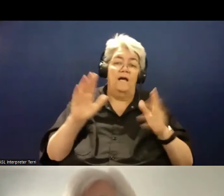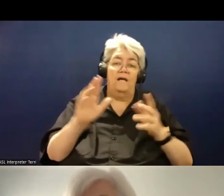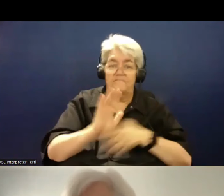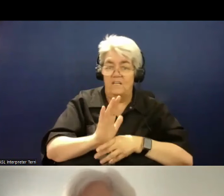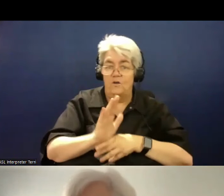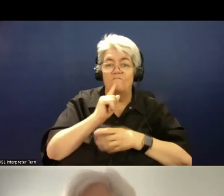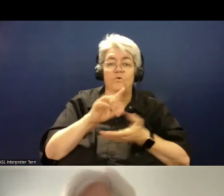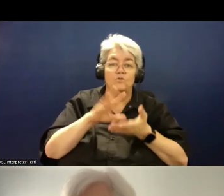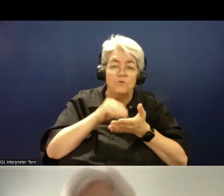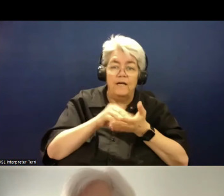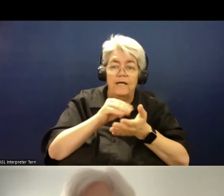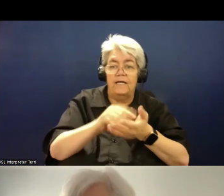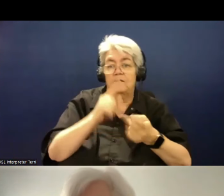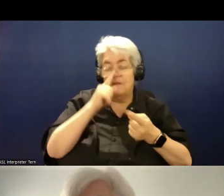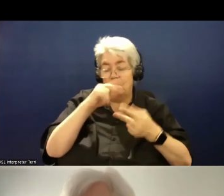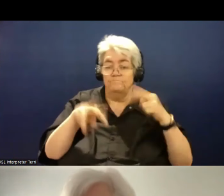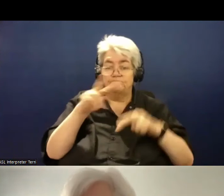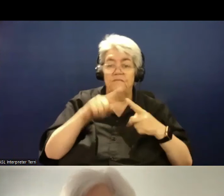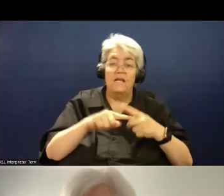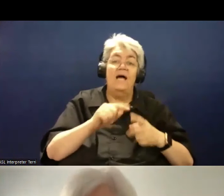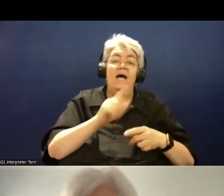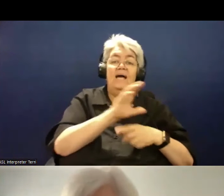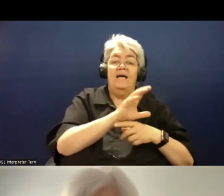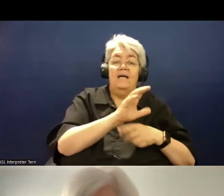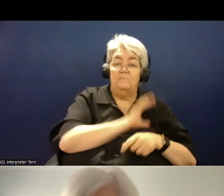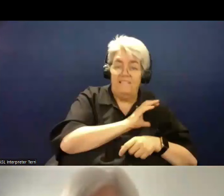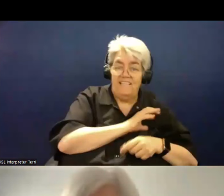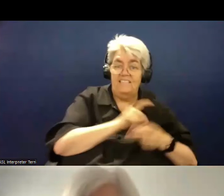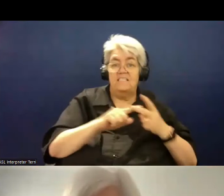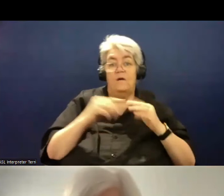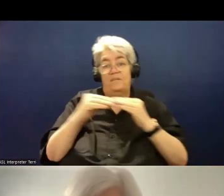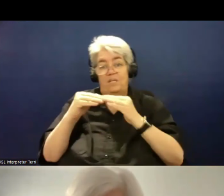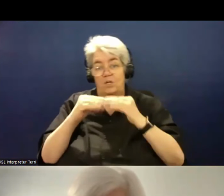COLLABORATION BETWEEN POLICE, PEERS AND PROVIDERS CAN REALLY BE.